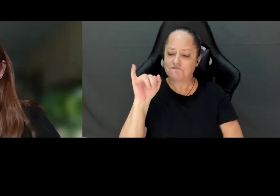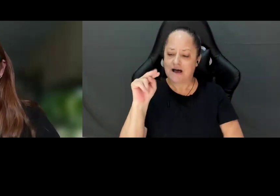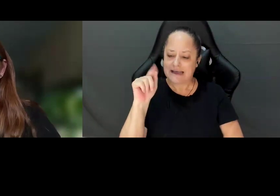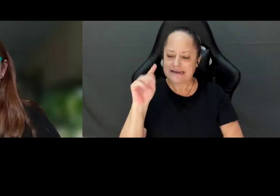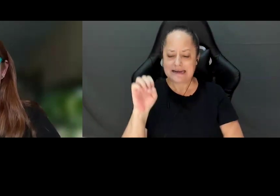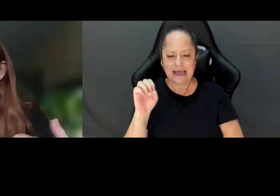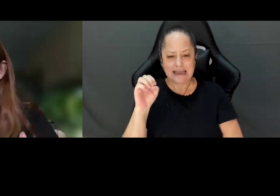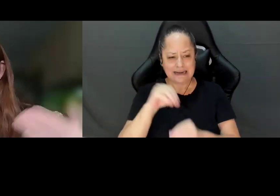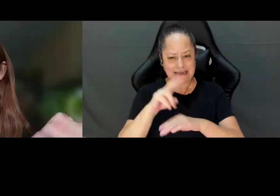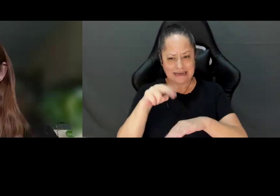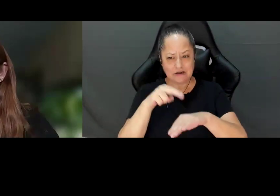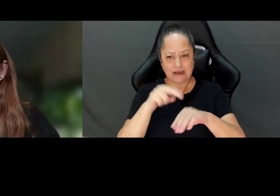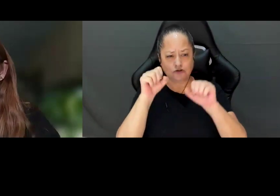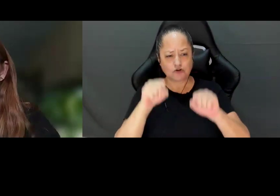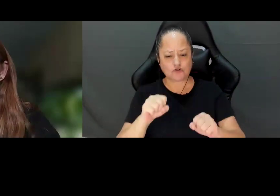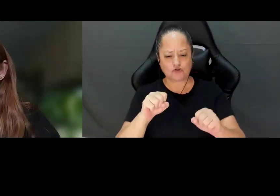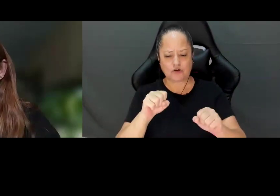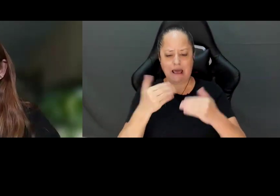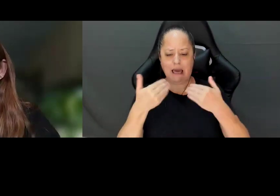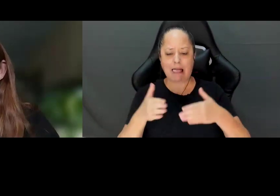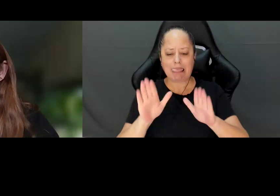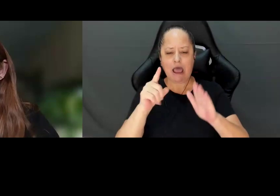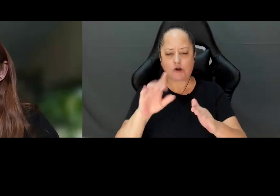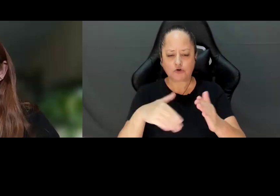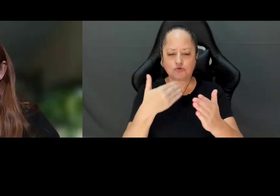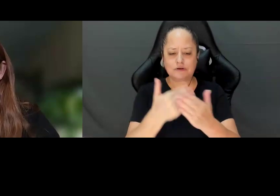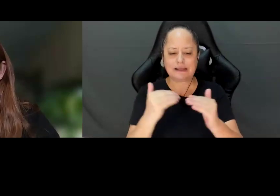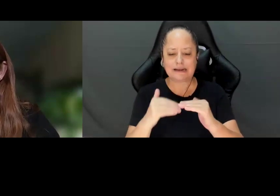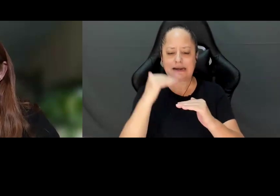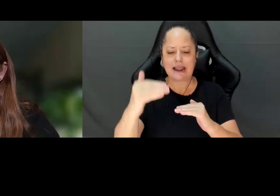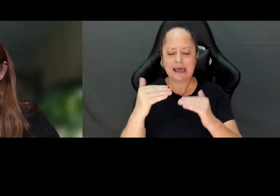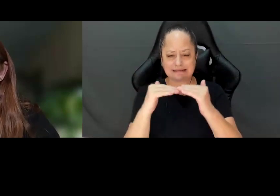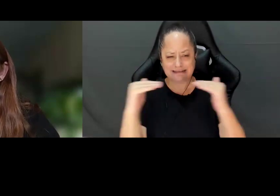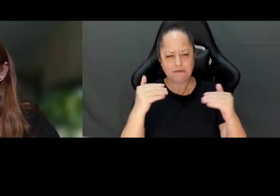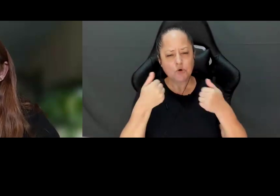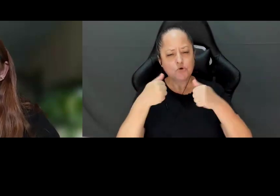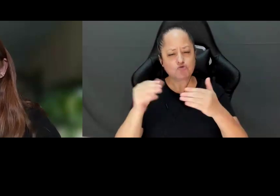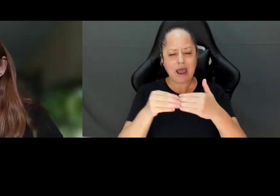And it allows you to get to the next level of your growth. We try to be flexible as what we can be in what we fund.